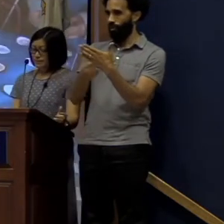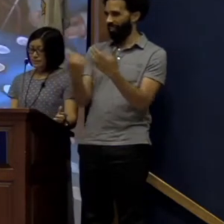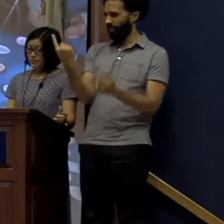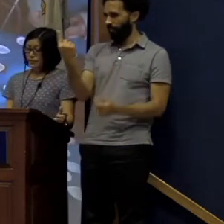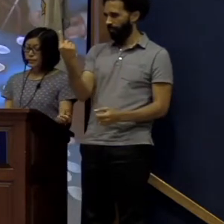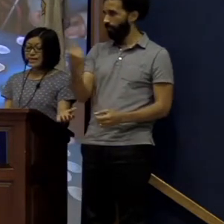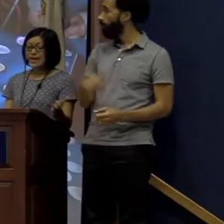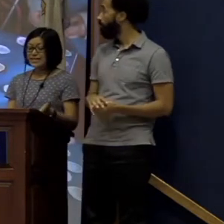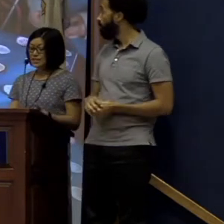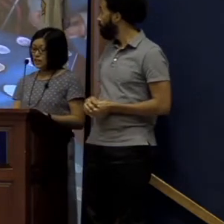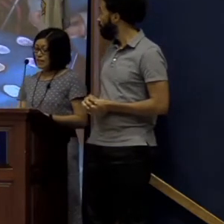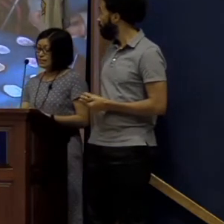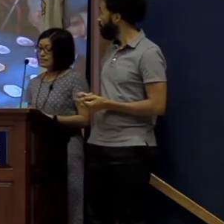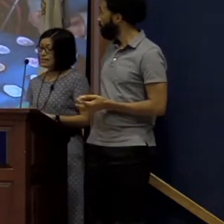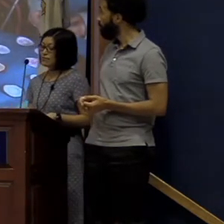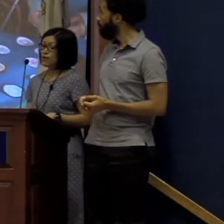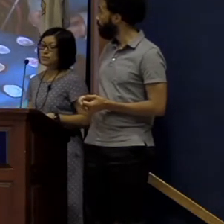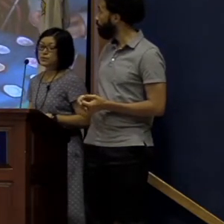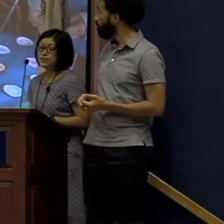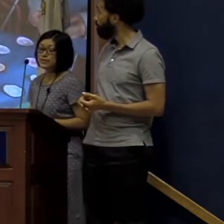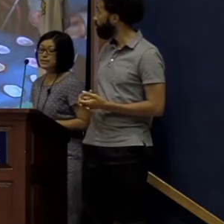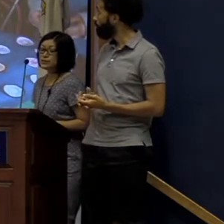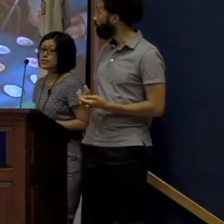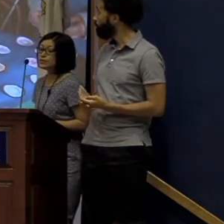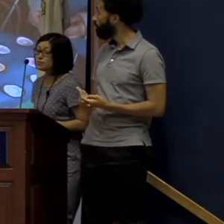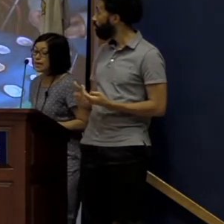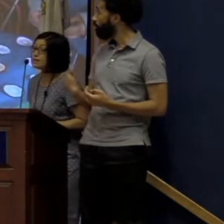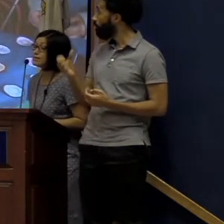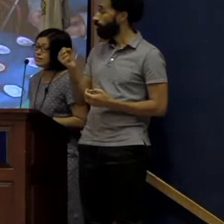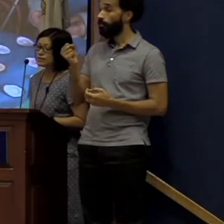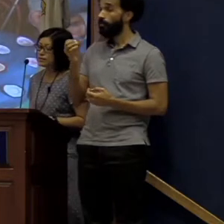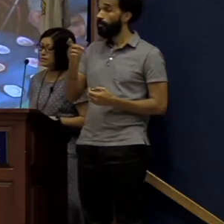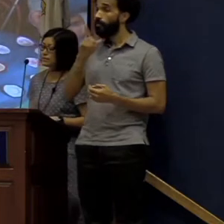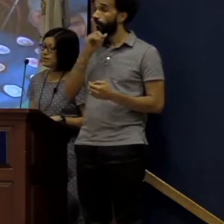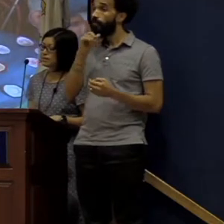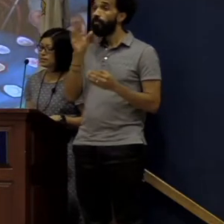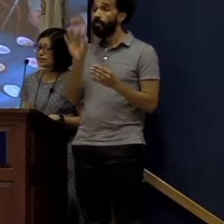So the case suggests that the need for opportunities to incubate community epistemologies as